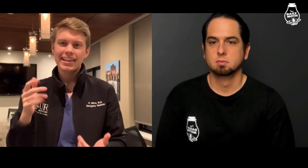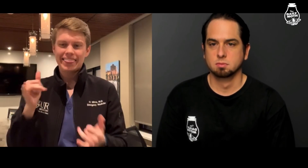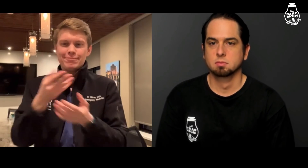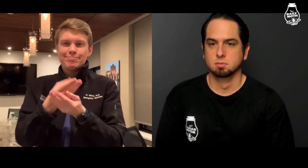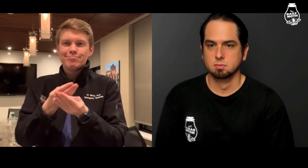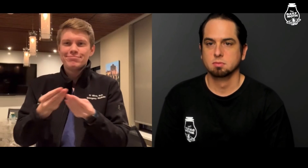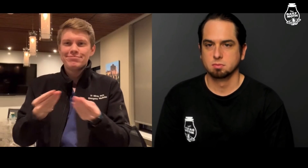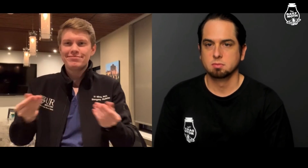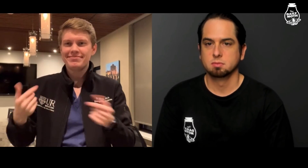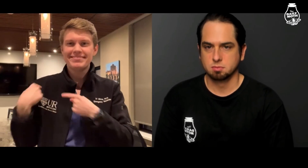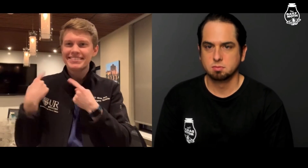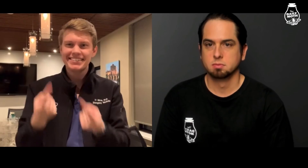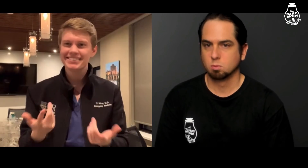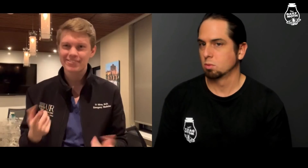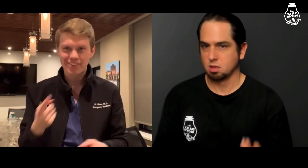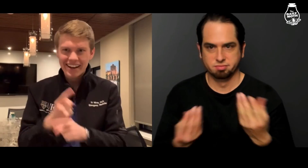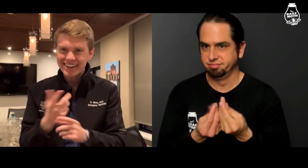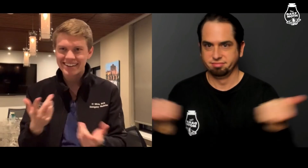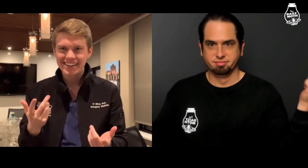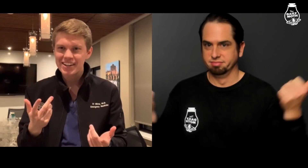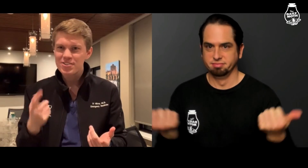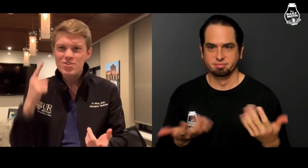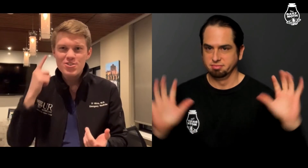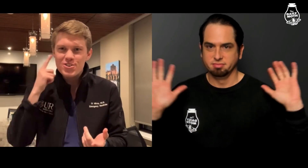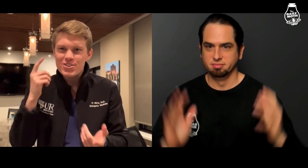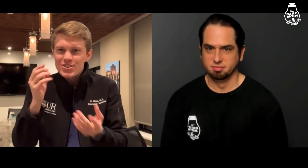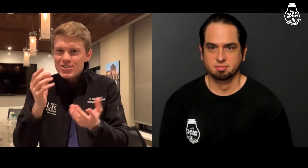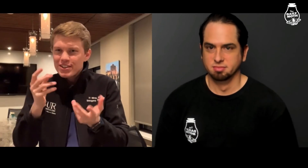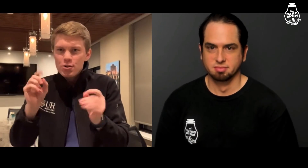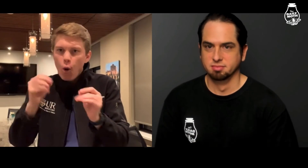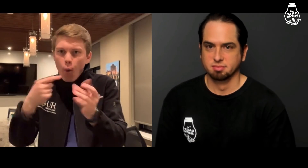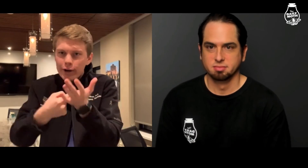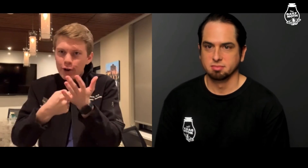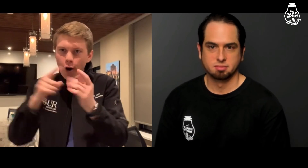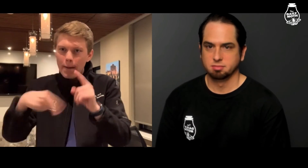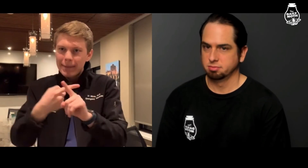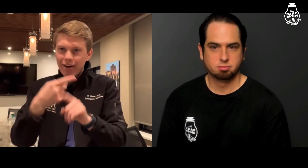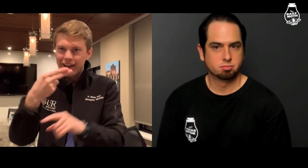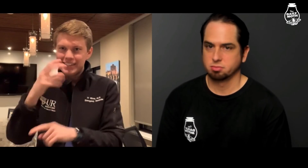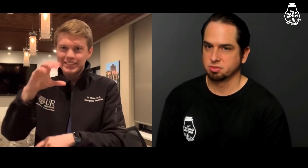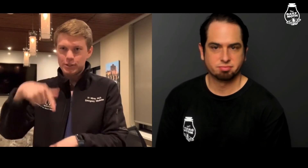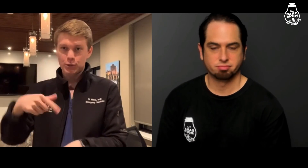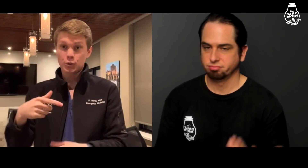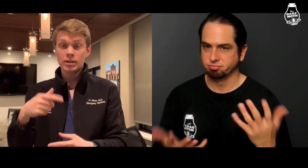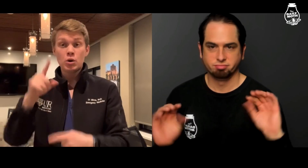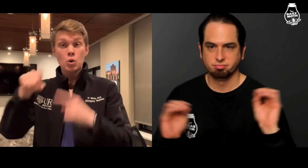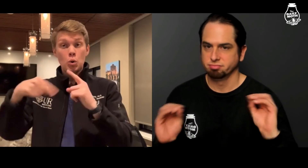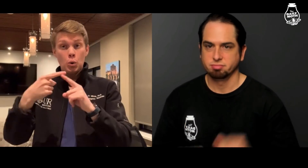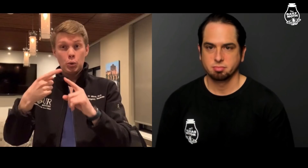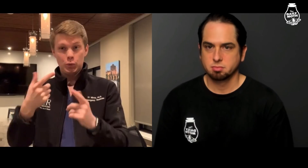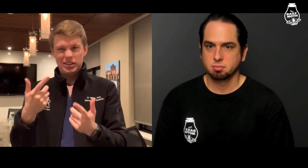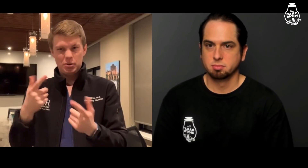But that's gone away since, right? Yes, I haven't seen anything. You're not hearing any talk about HCQ. Nothing.